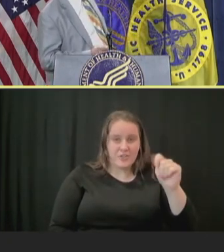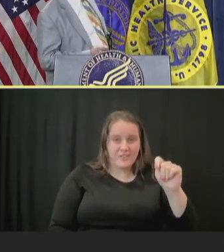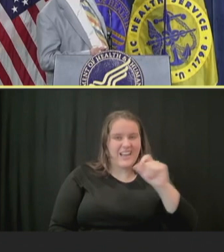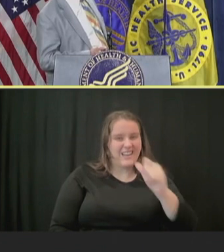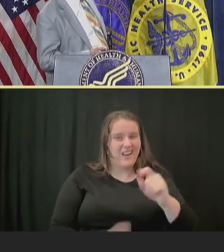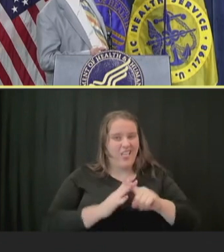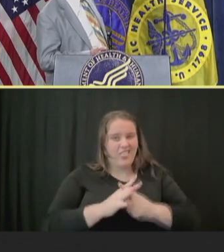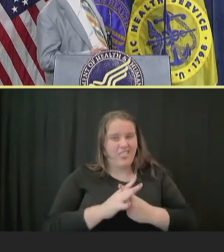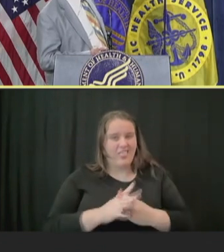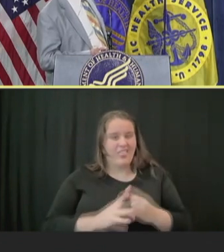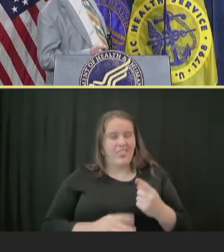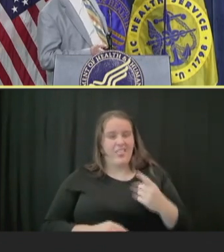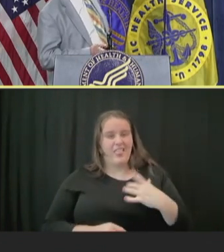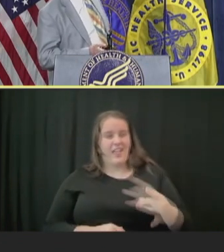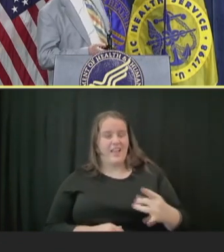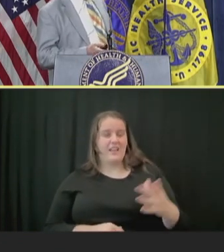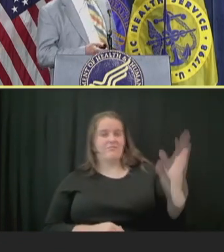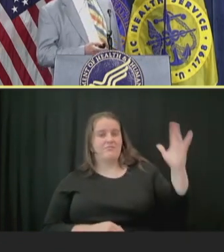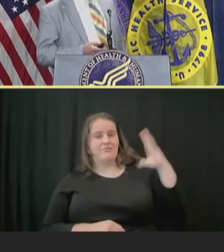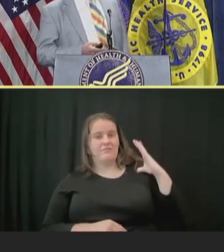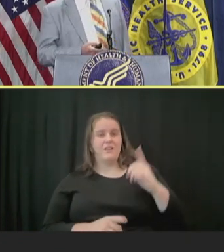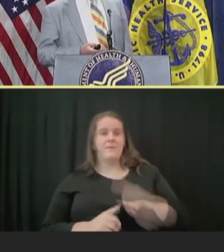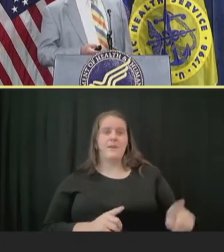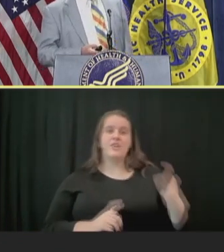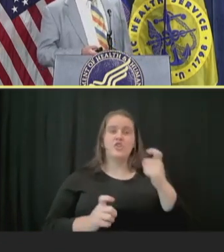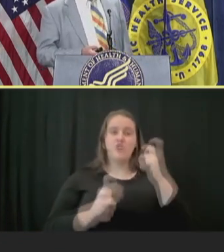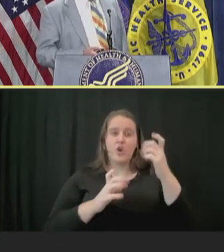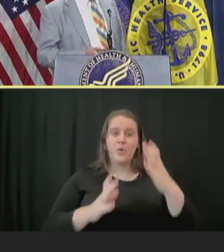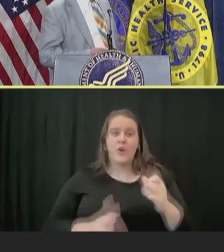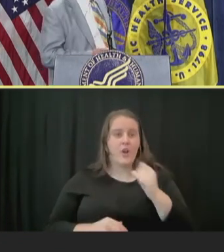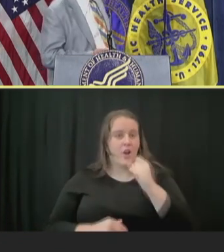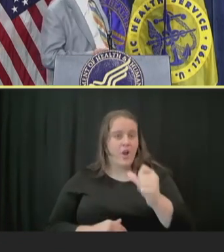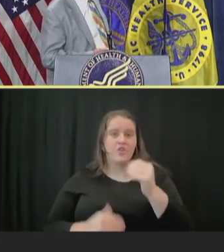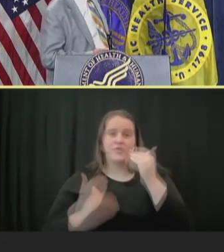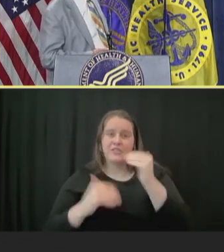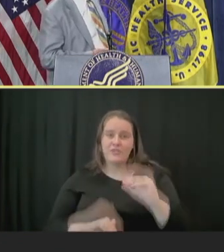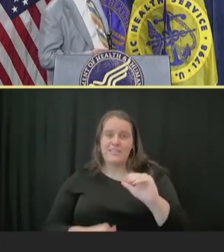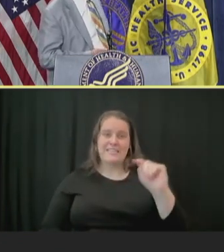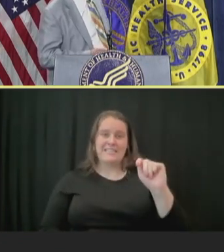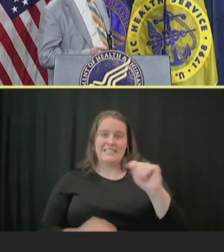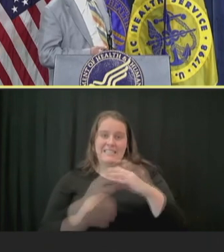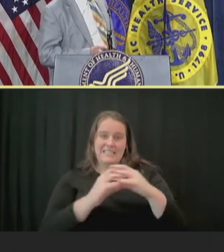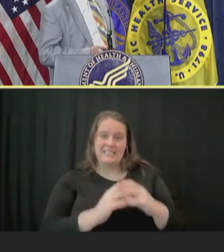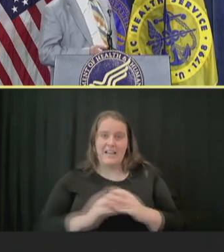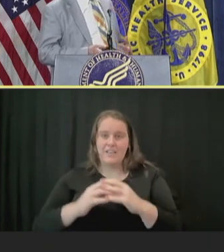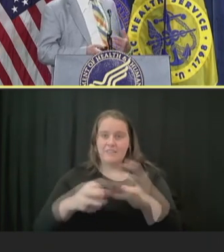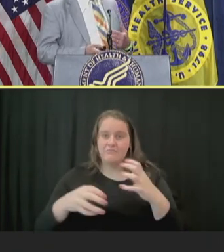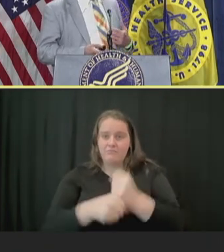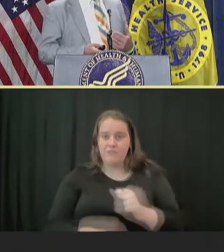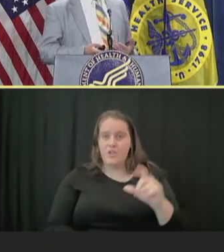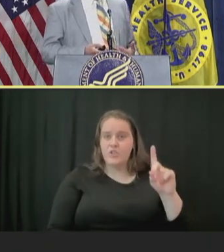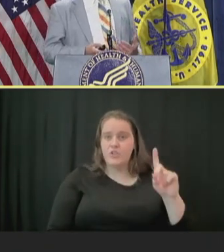sense. Donor unrestricted T cells, that's the acronym. And you can think of them as potentially